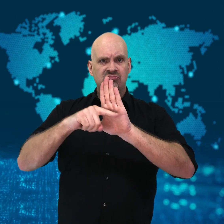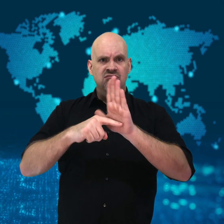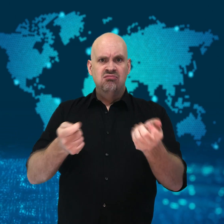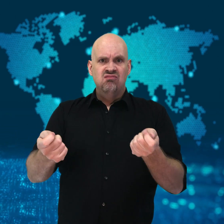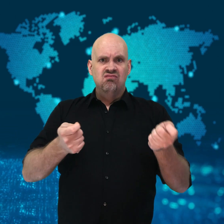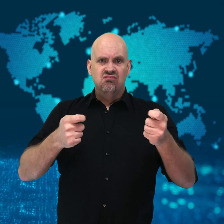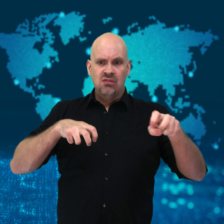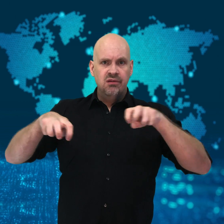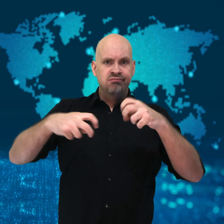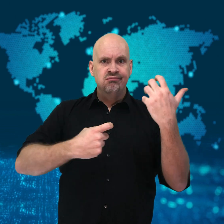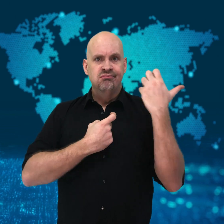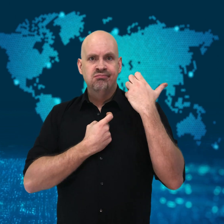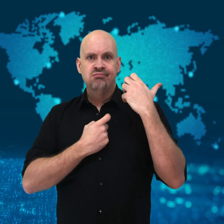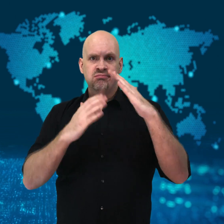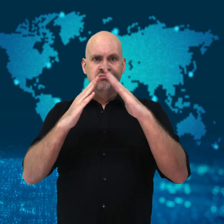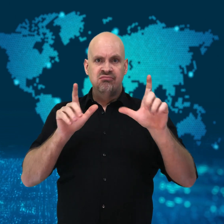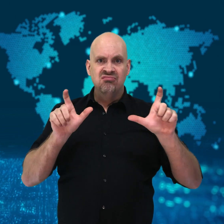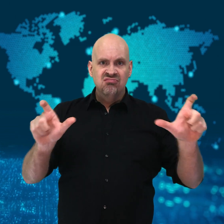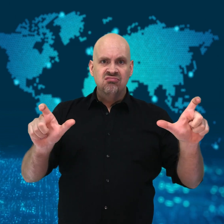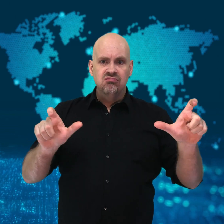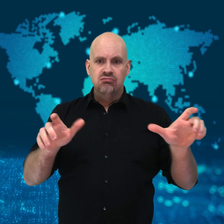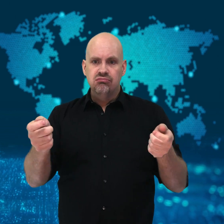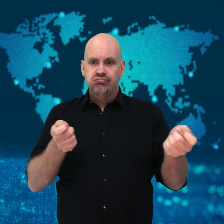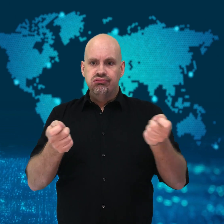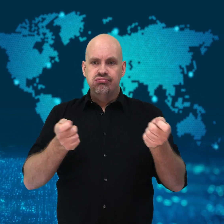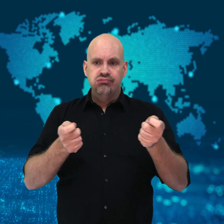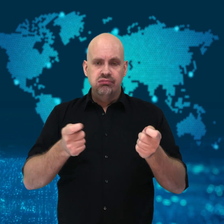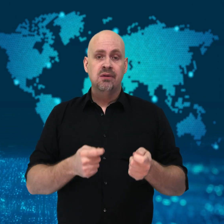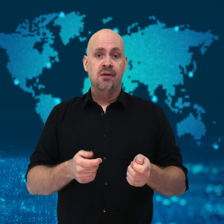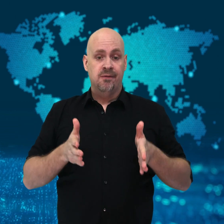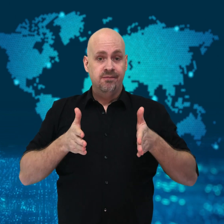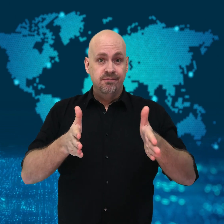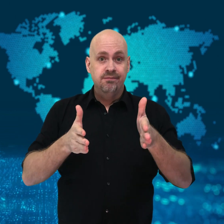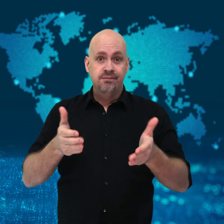They imposed a state of emergency,